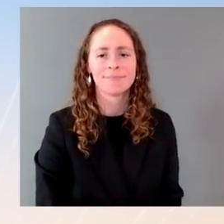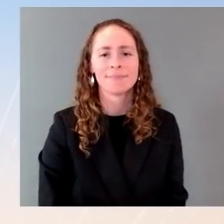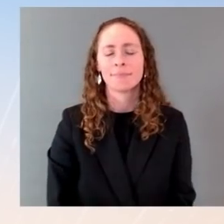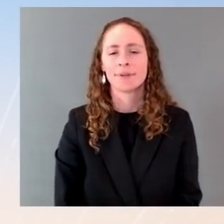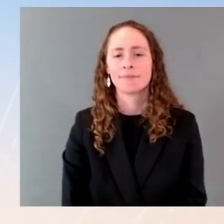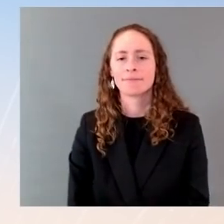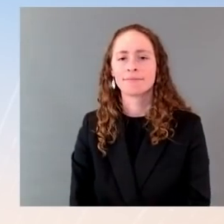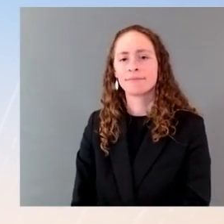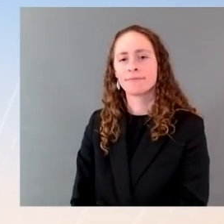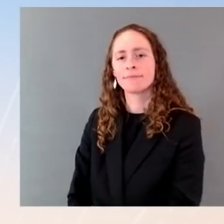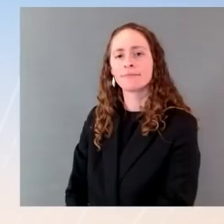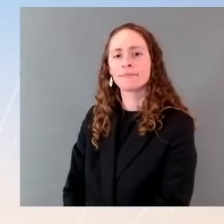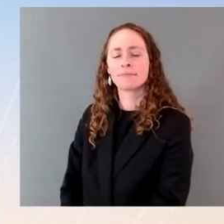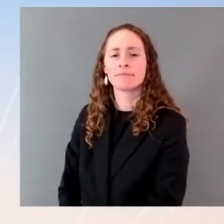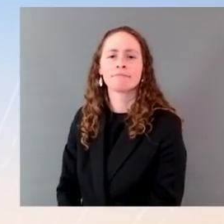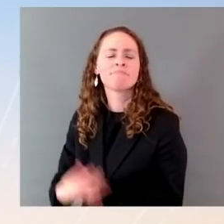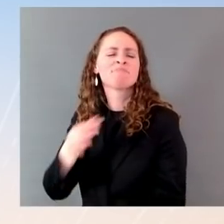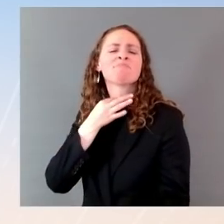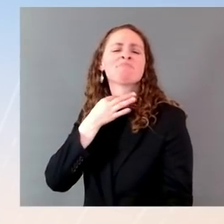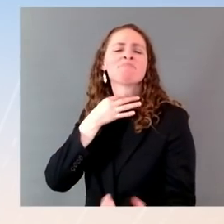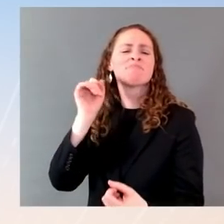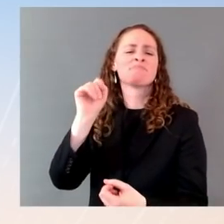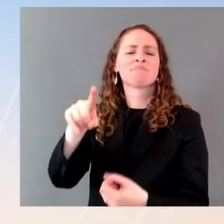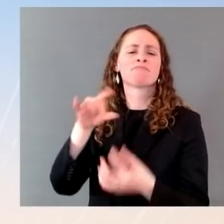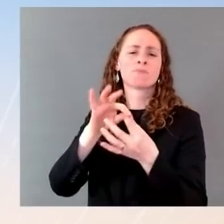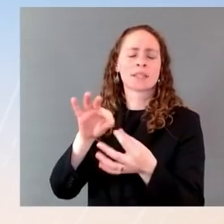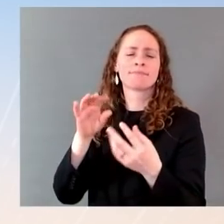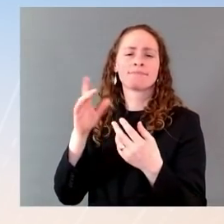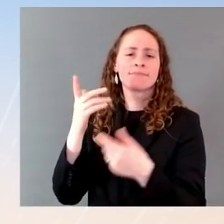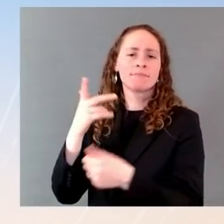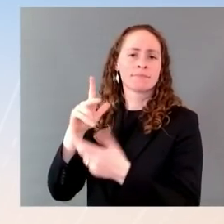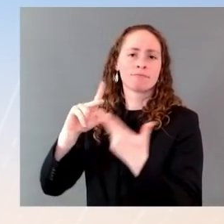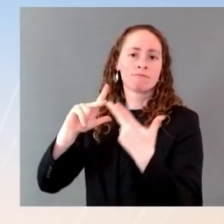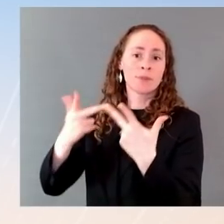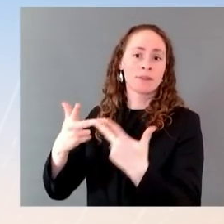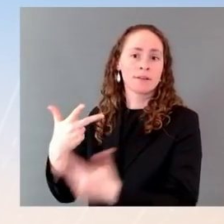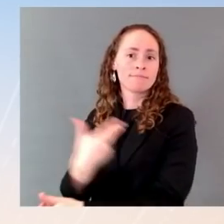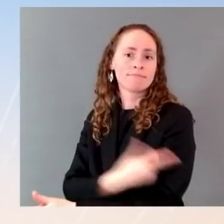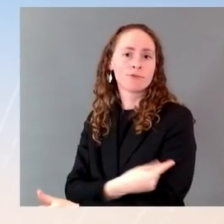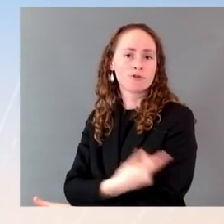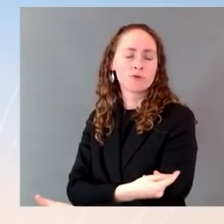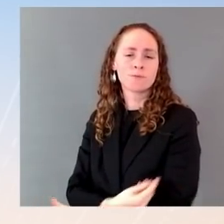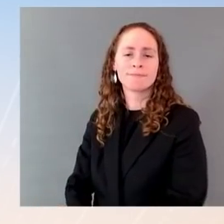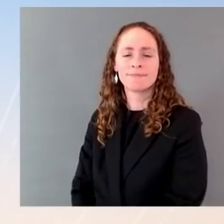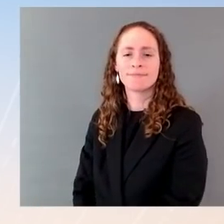What are you getting back from the nation as you're asking for boosters? Dr. Fauci has said that,